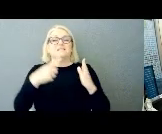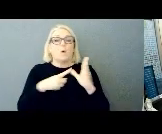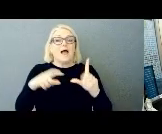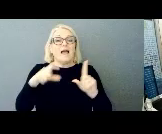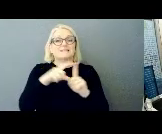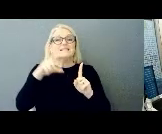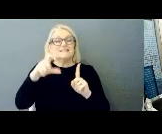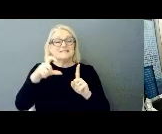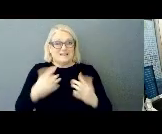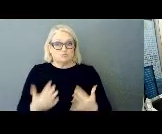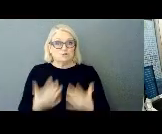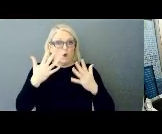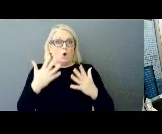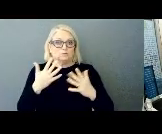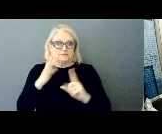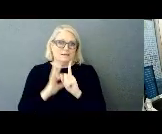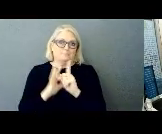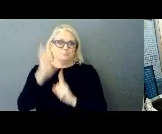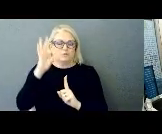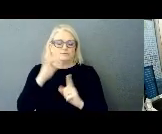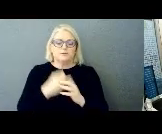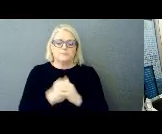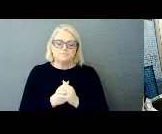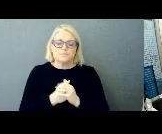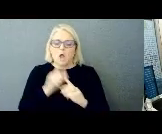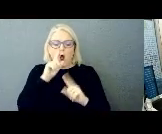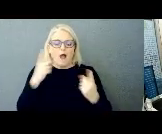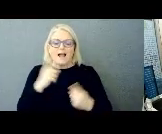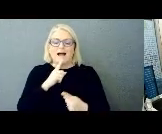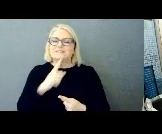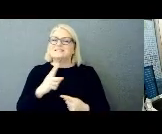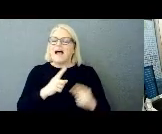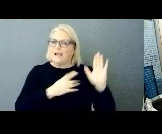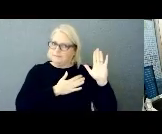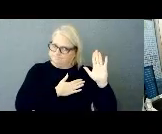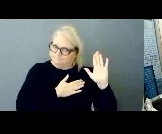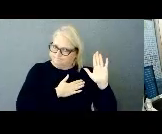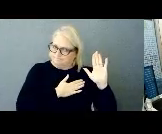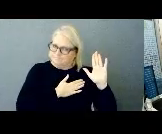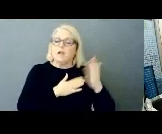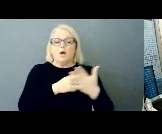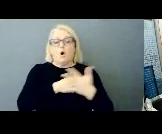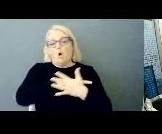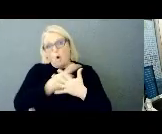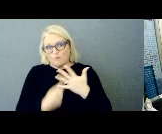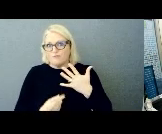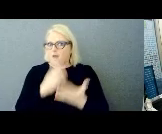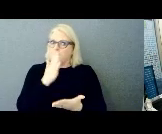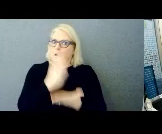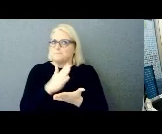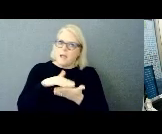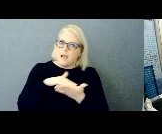Now, I can't put hand on hearts to say this is causal, but I don't think it's coincidental. So, lag indicators are important